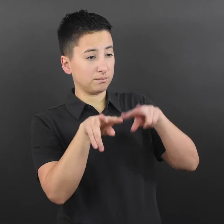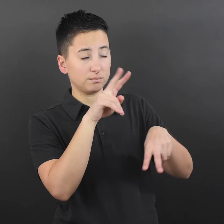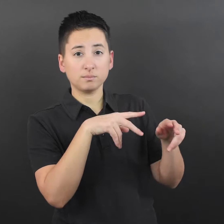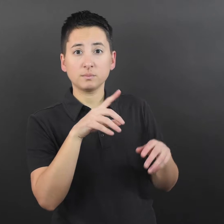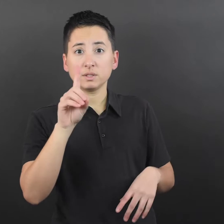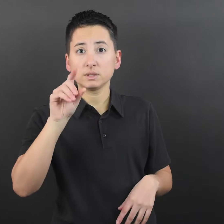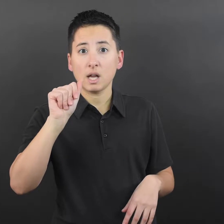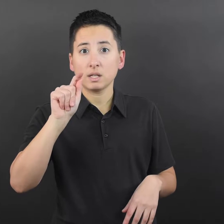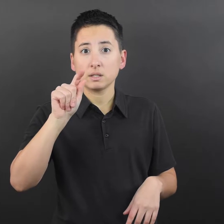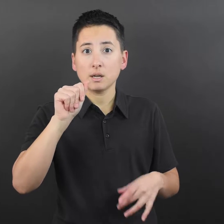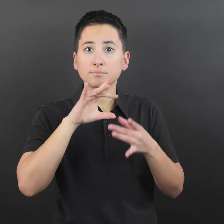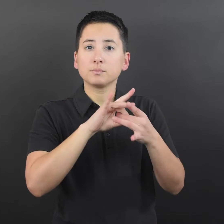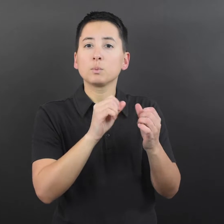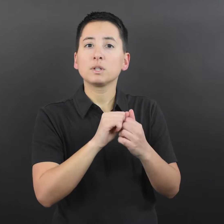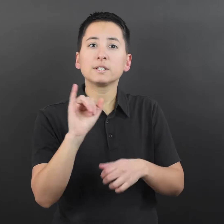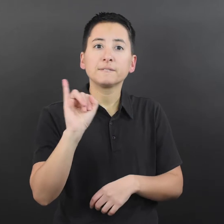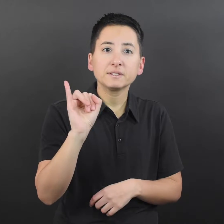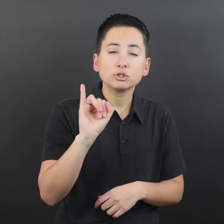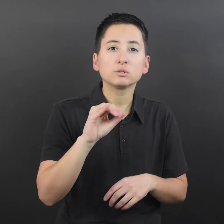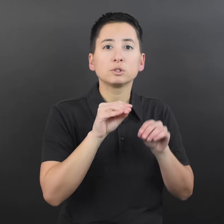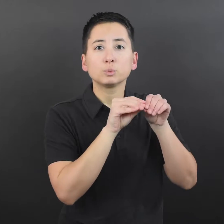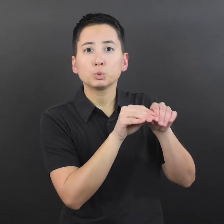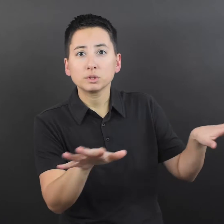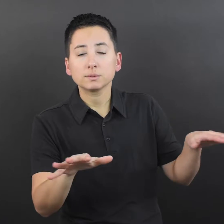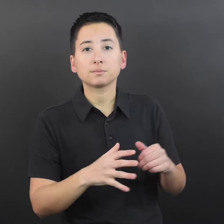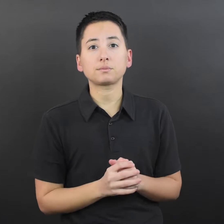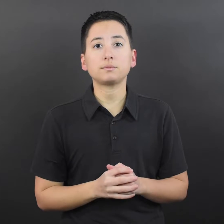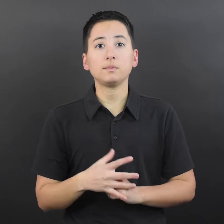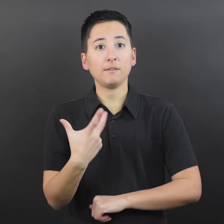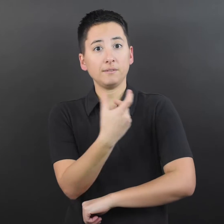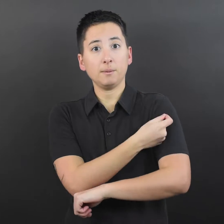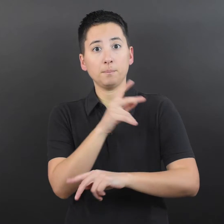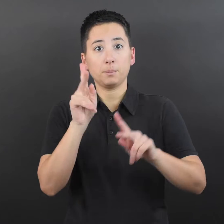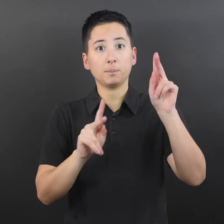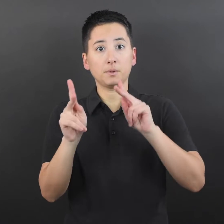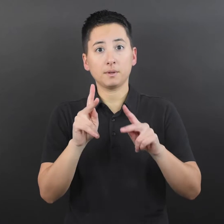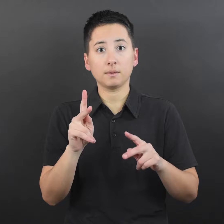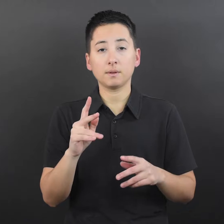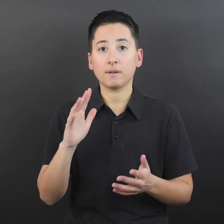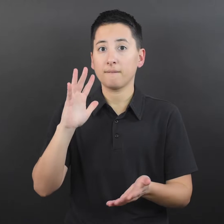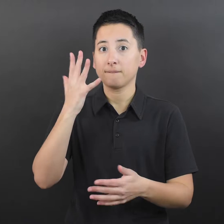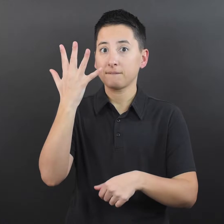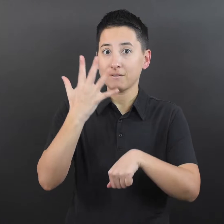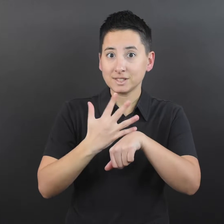closely at infection and transmission, although vaccinated people are five-times less likely to